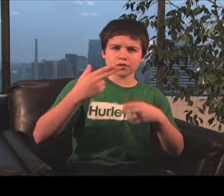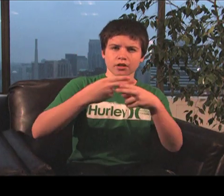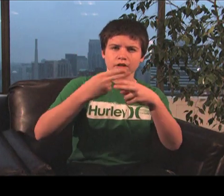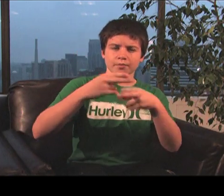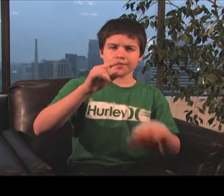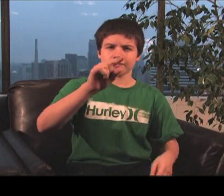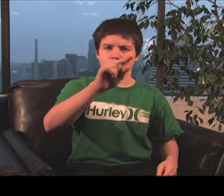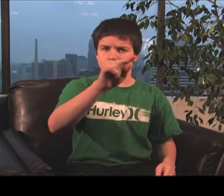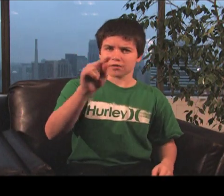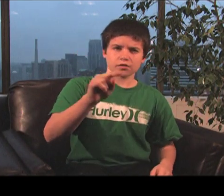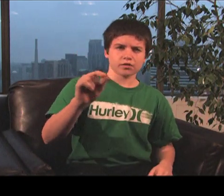Hello everyone.